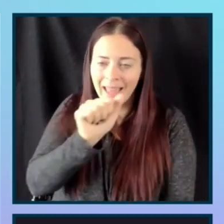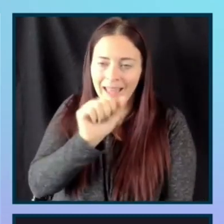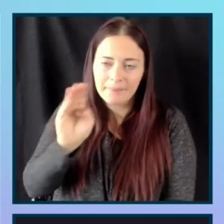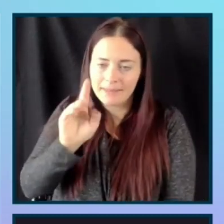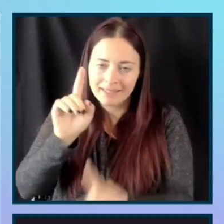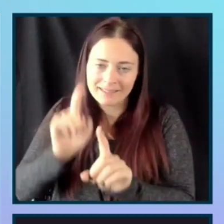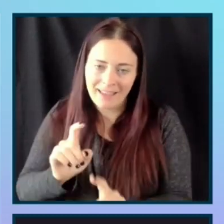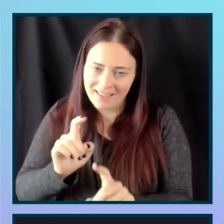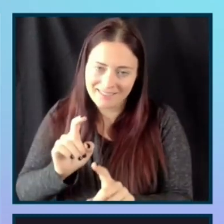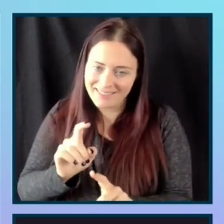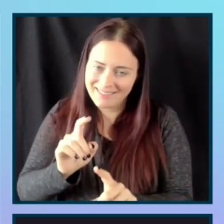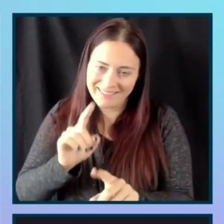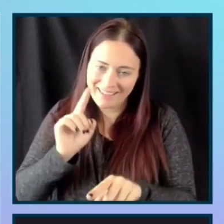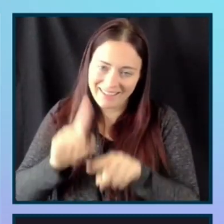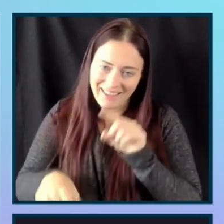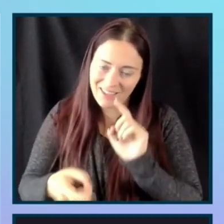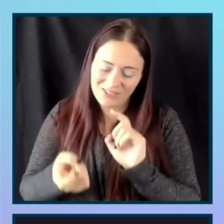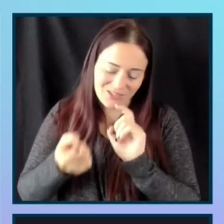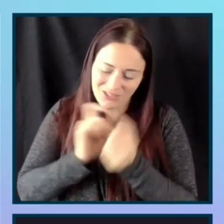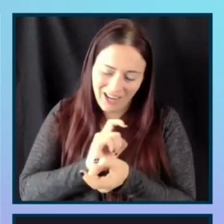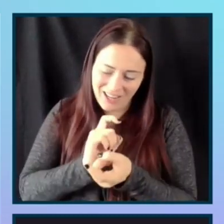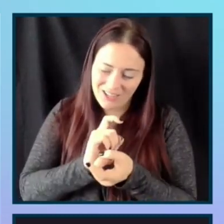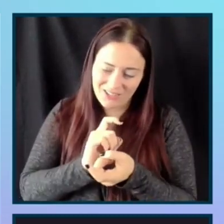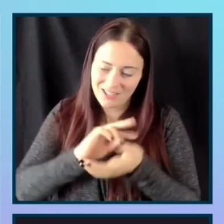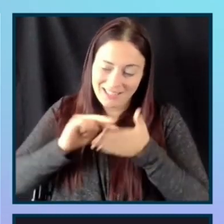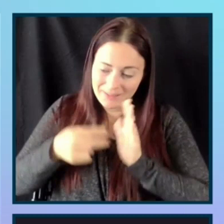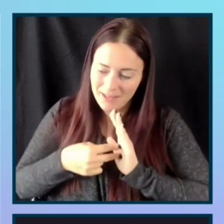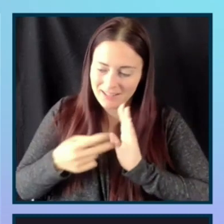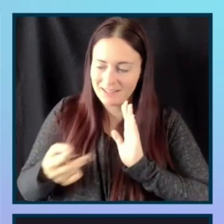they can often change the semantics. And they can have a fundamental effect on users